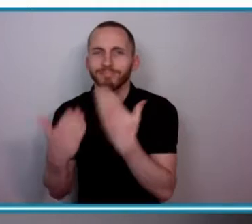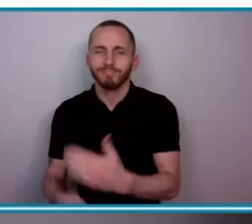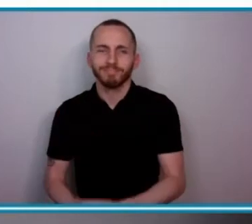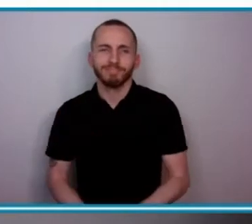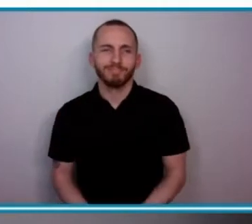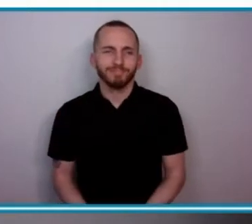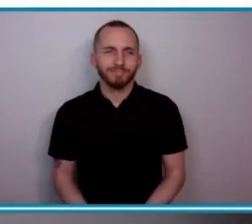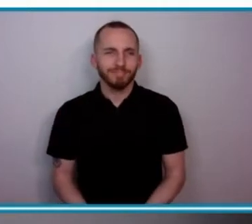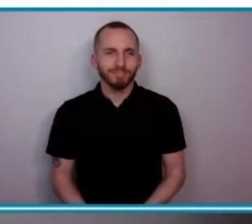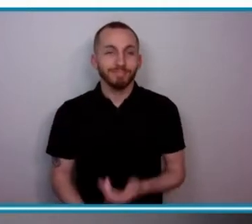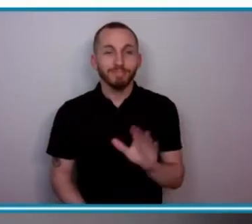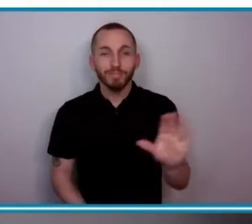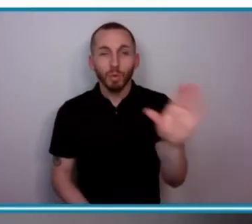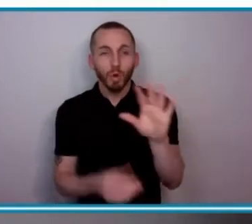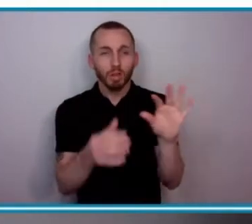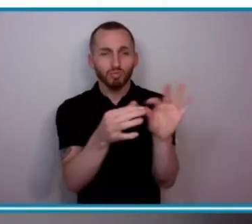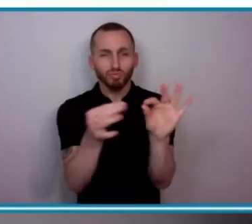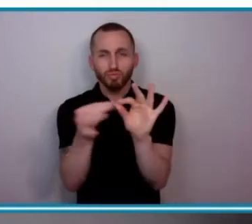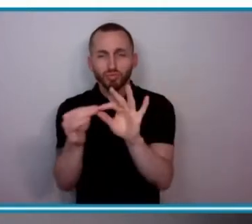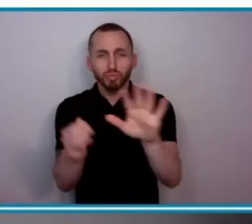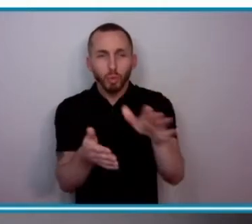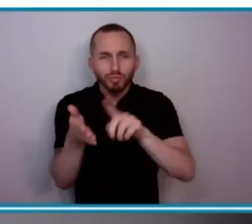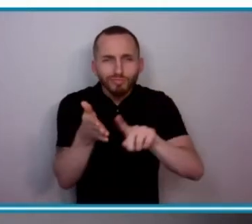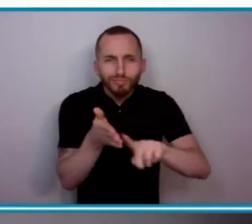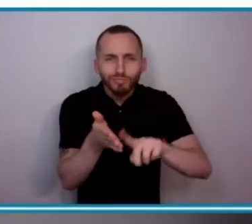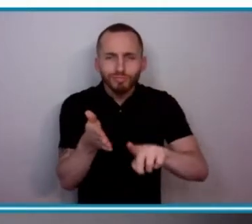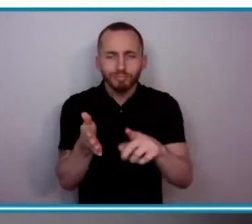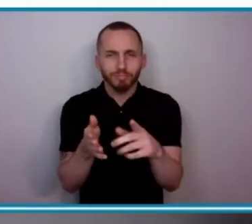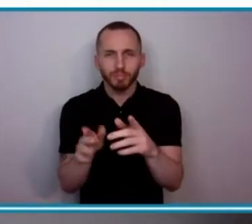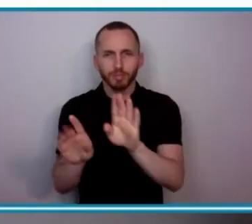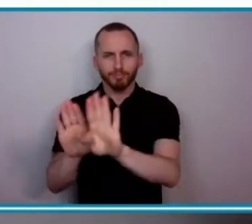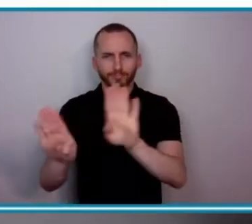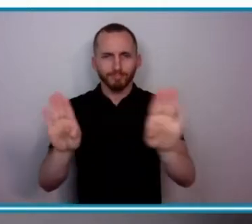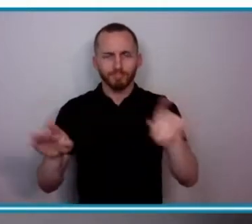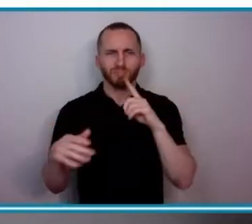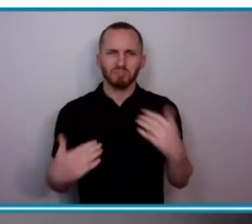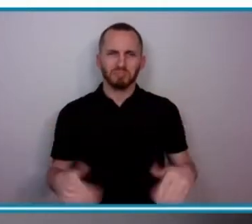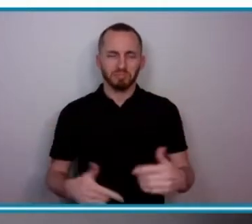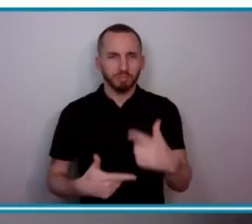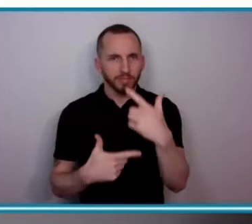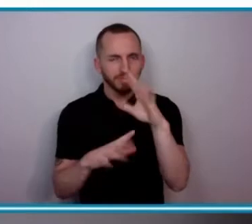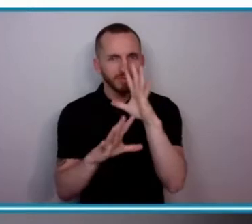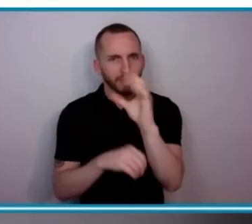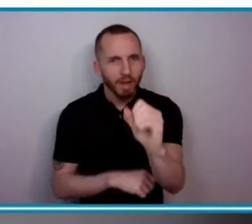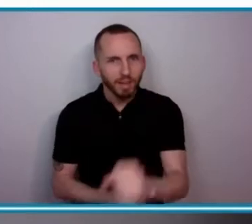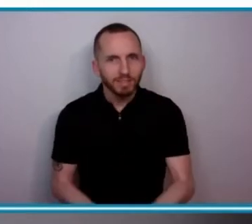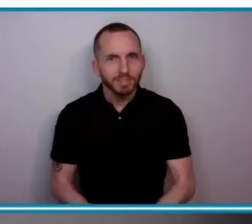speak about your studies individually and now that we've come together for a group discussion,